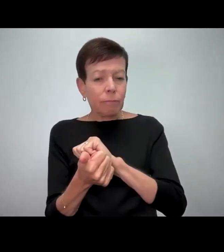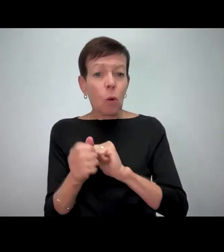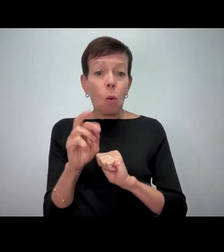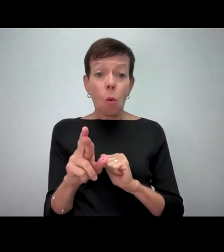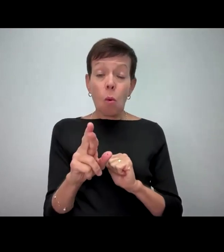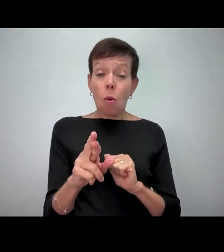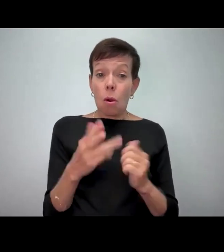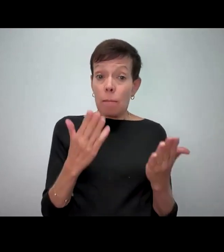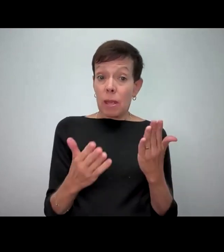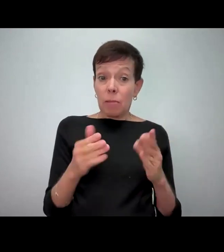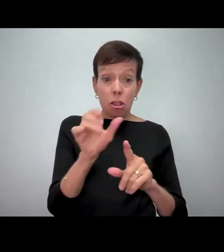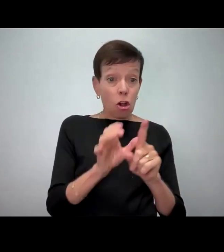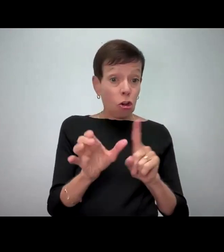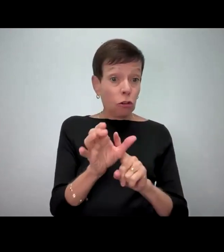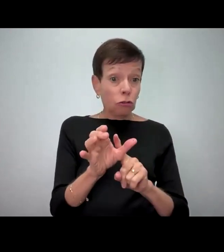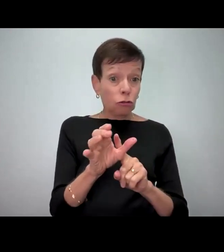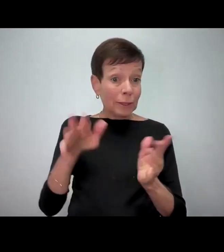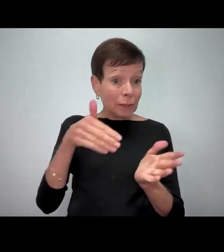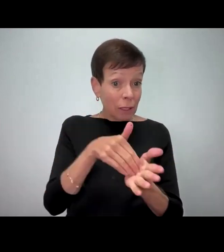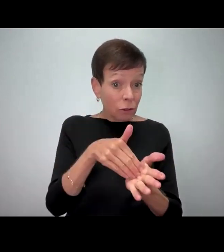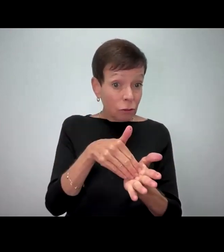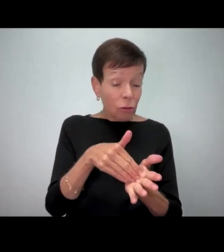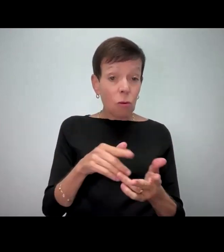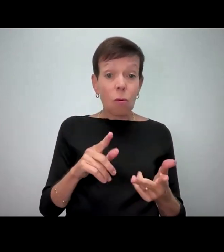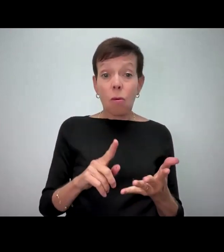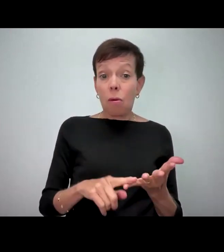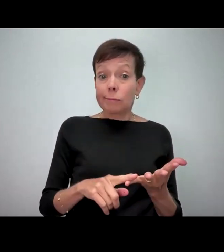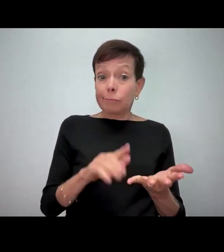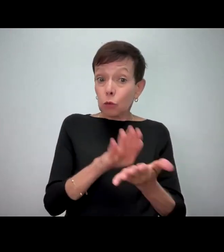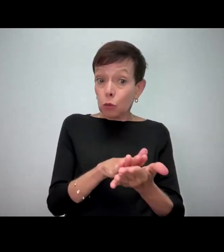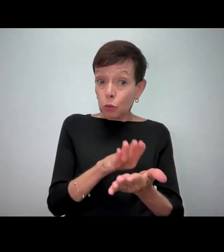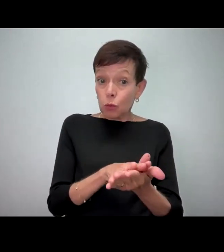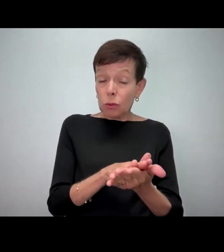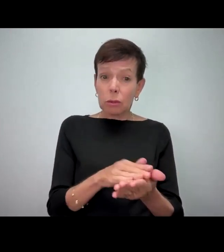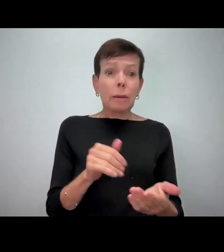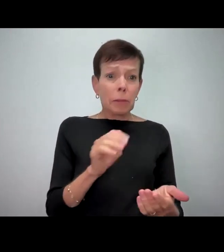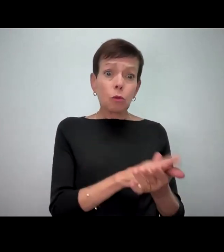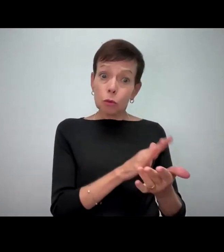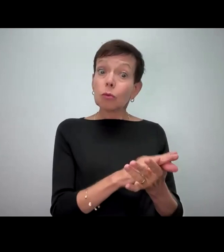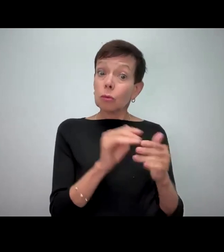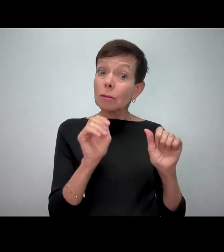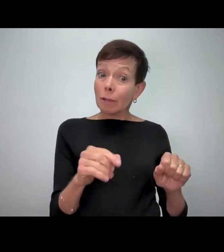even schools, some schools are not aware of this and they are eligible to apply. So if